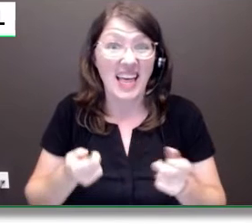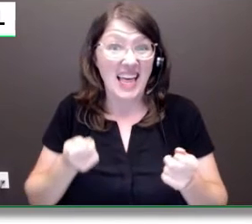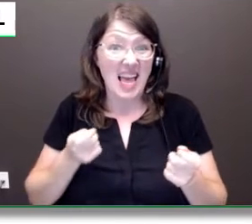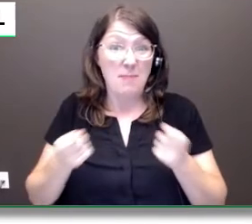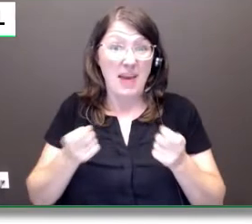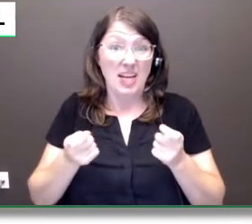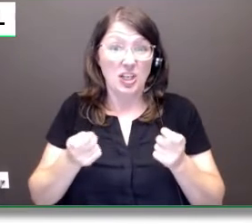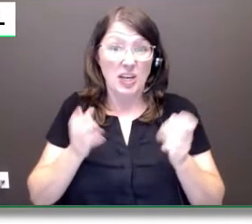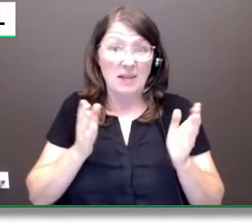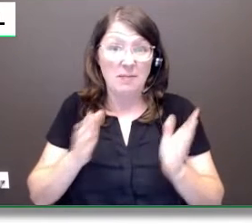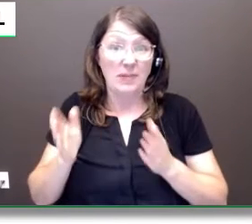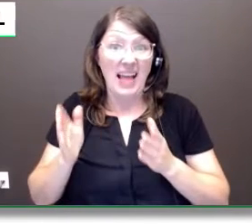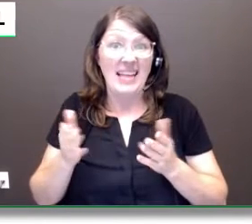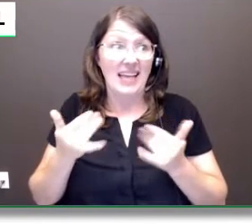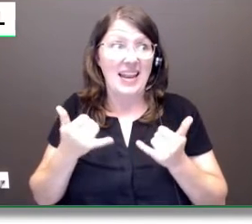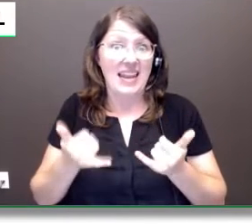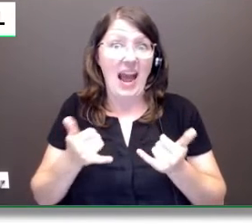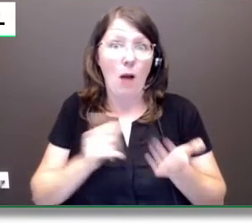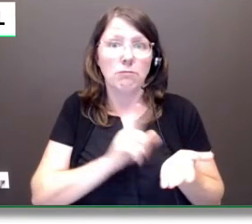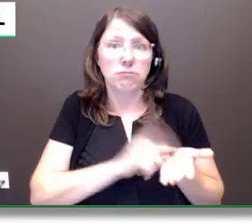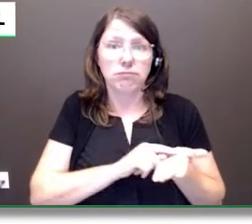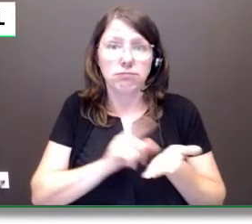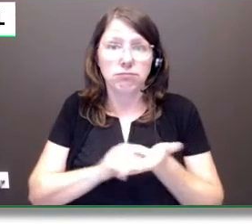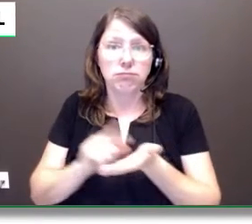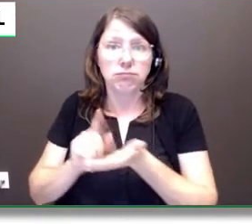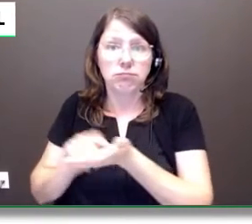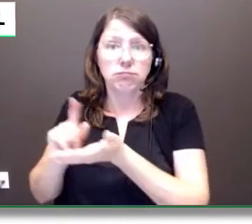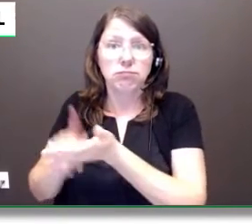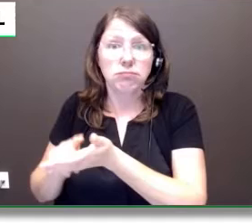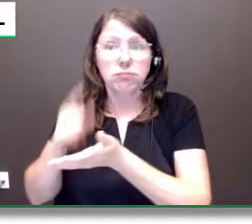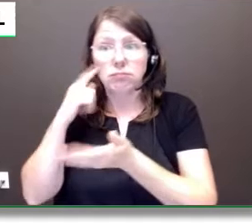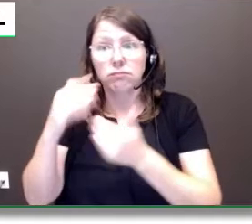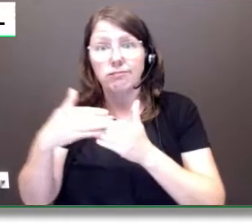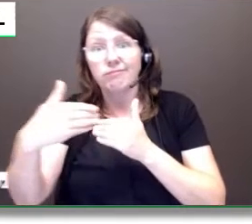years and accessibility is still not a lens on them. So